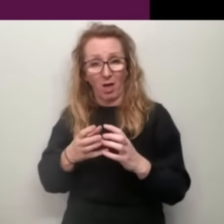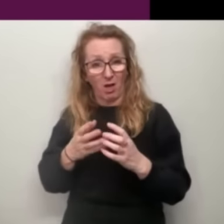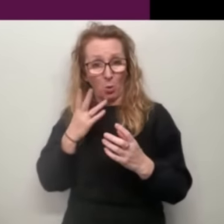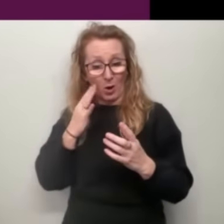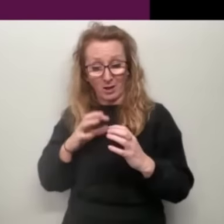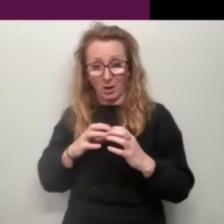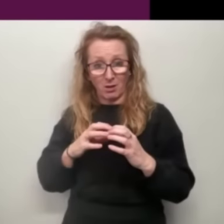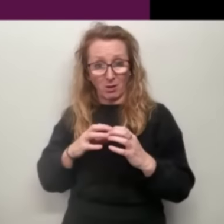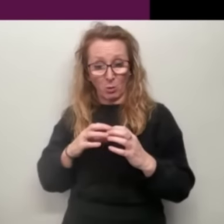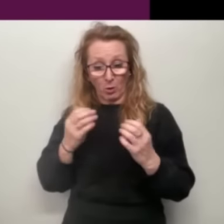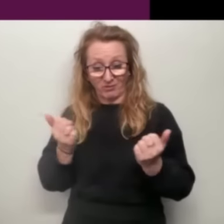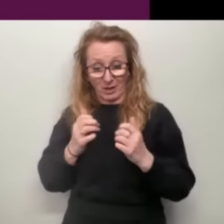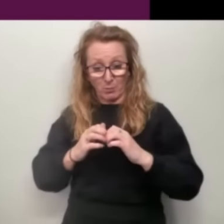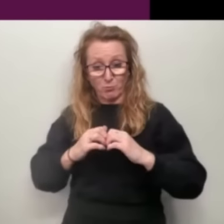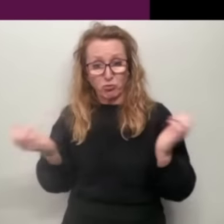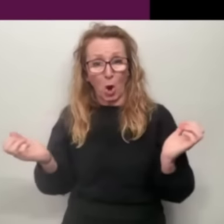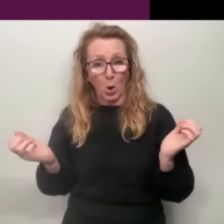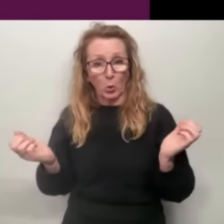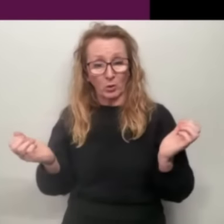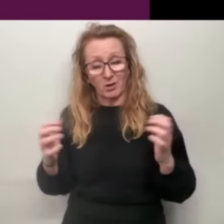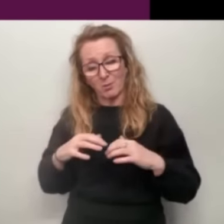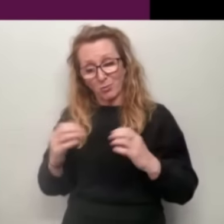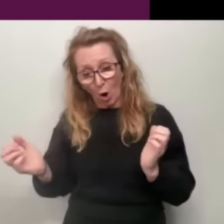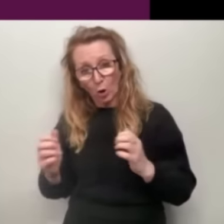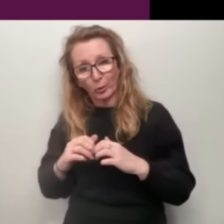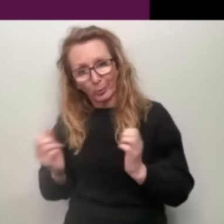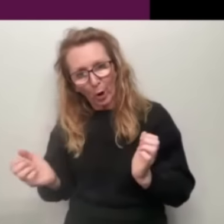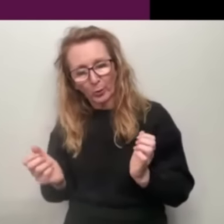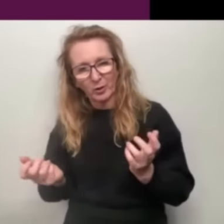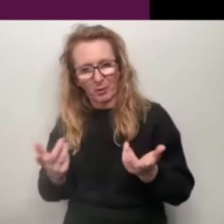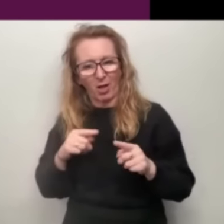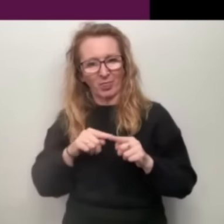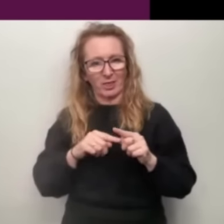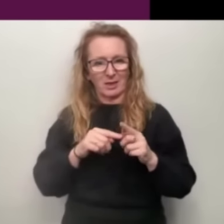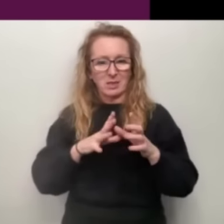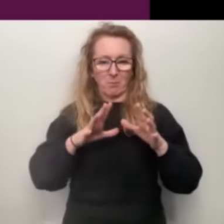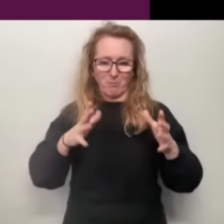they were destroyed in the manufacturing process. The idea of a mold that could be used again